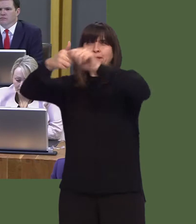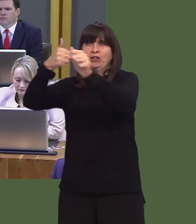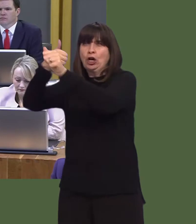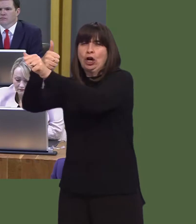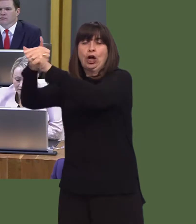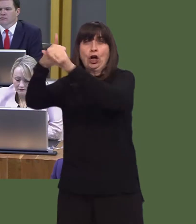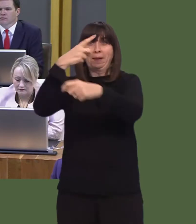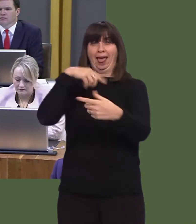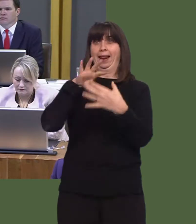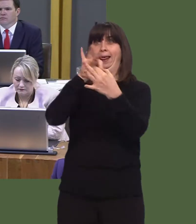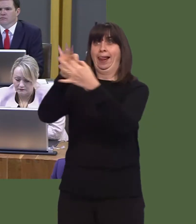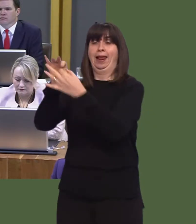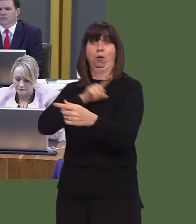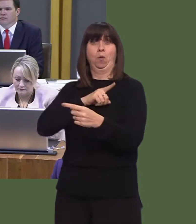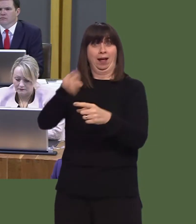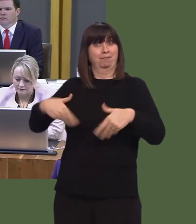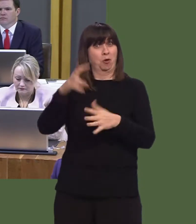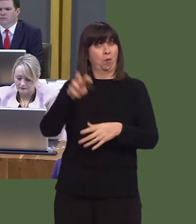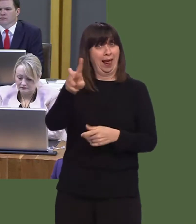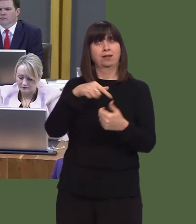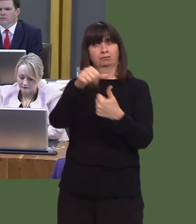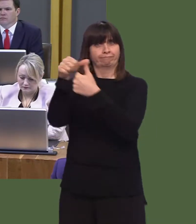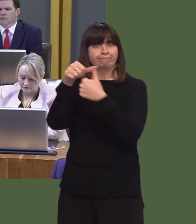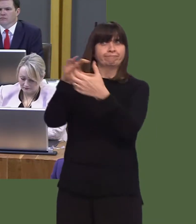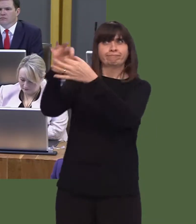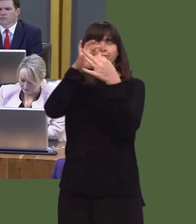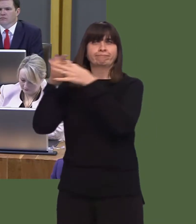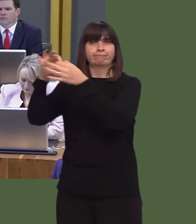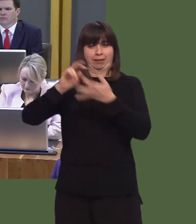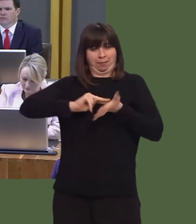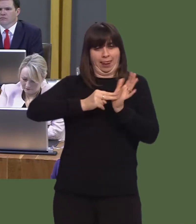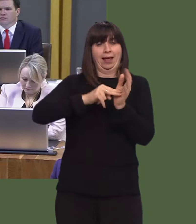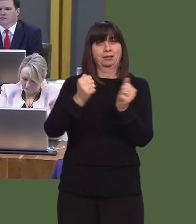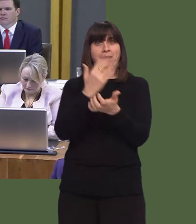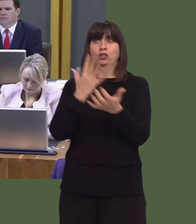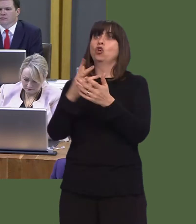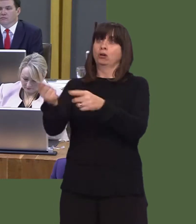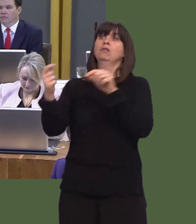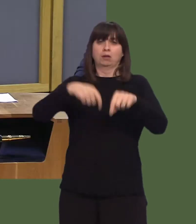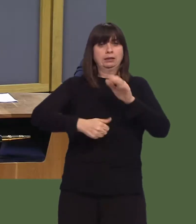The review will need to do that as part of the plan we're developing to make sure that people have those skills.